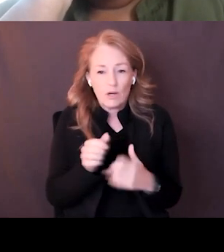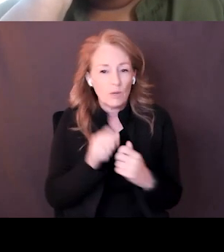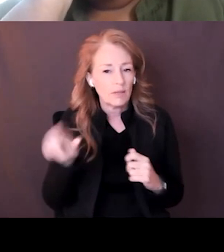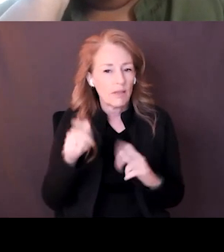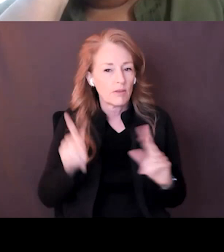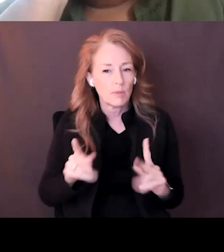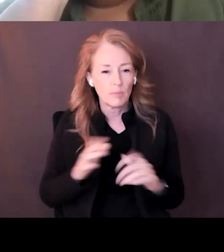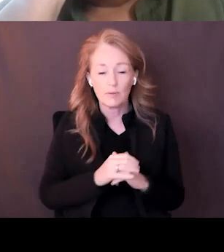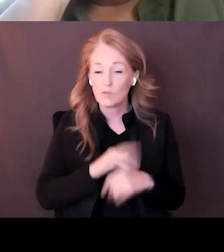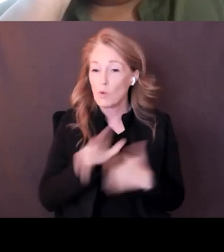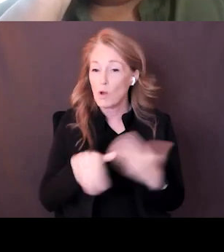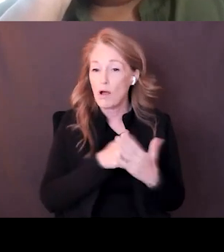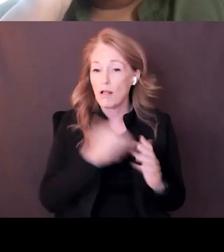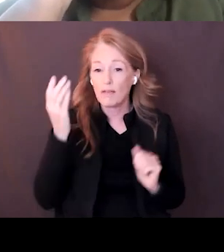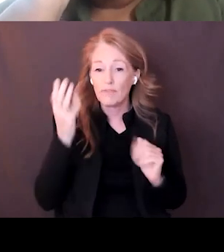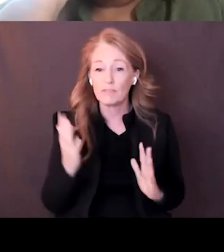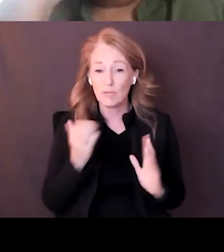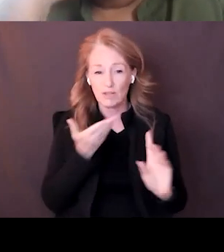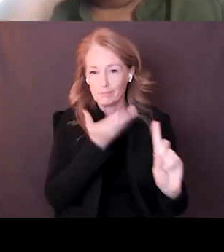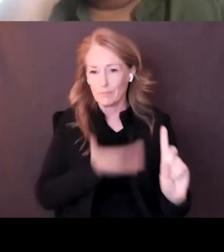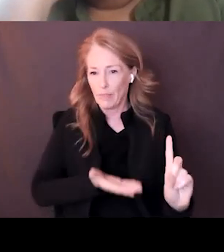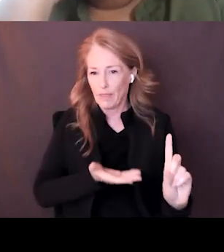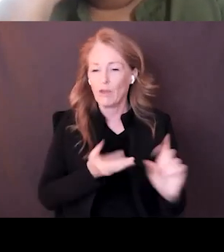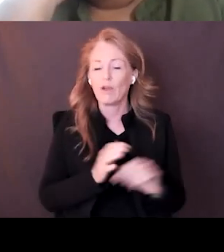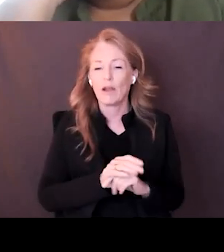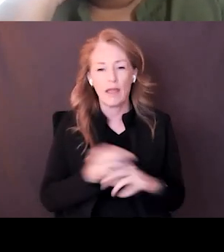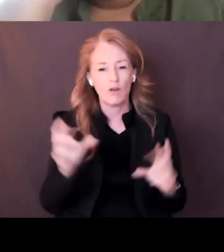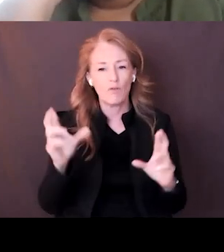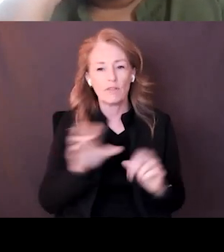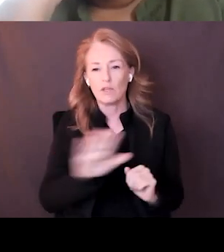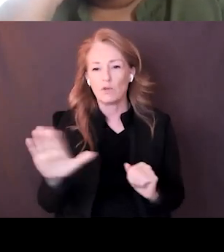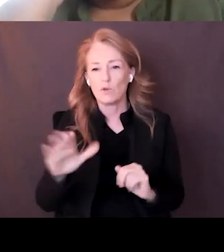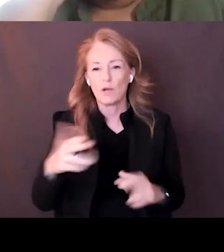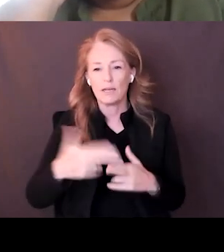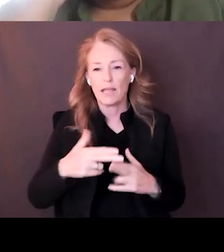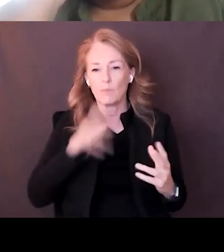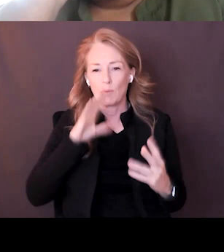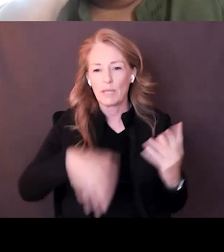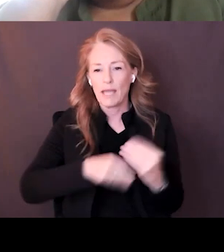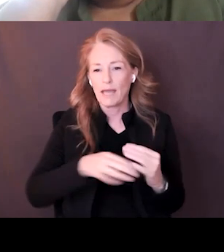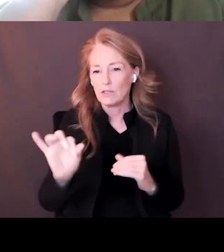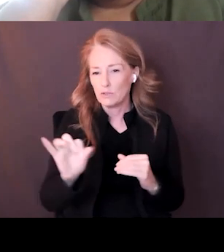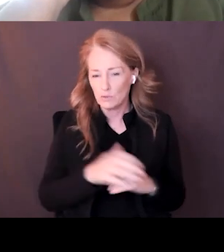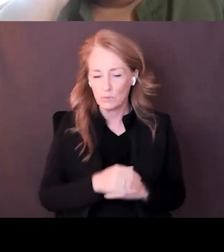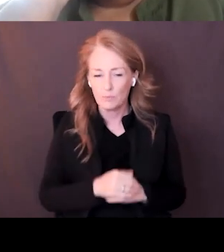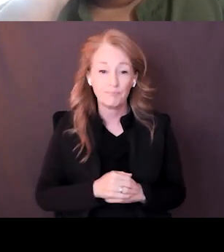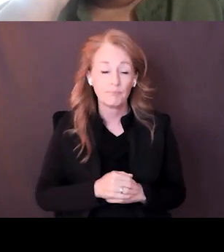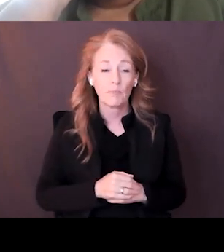HOPEFULLY YOUR NAME WILL BE ADDED SOON. JUST A UPDATE ACROSS THE CRISIS SYSTEM.